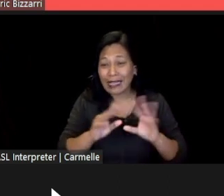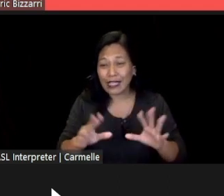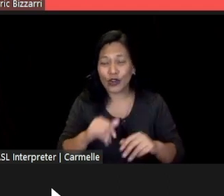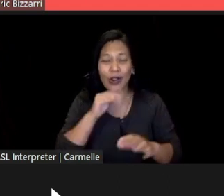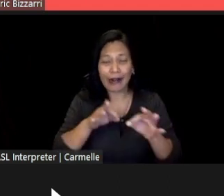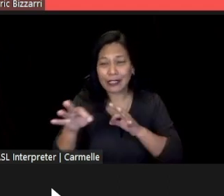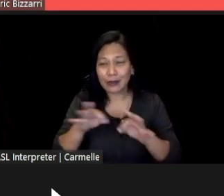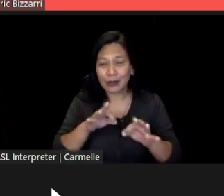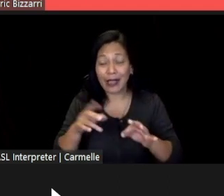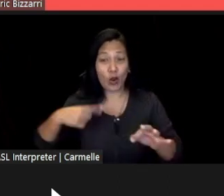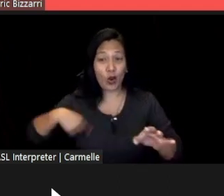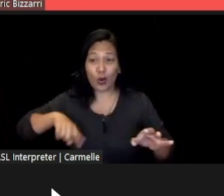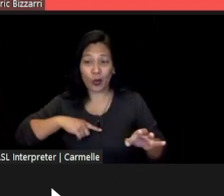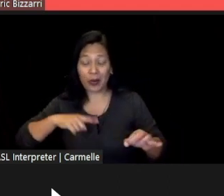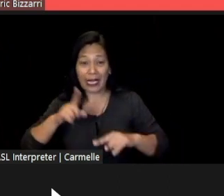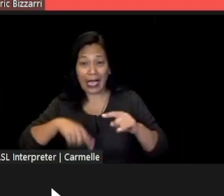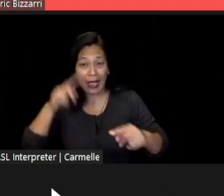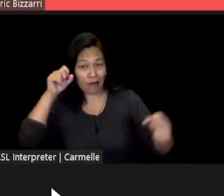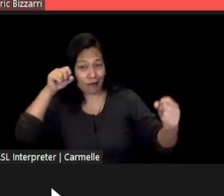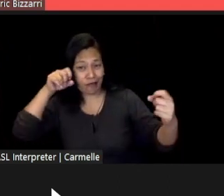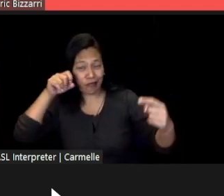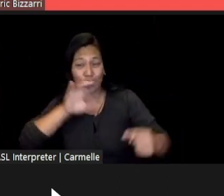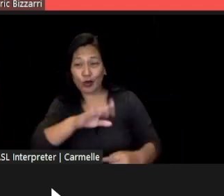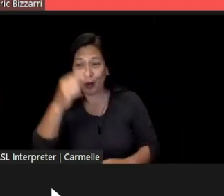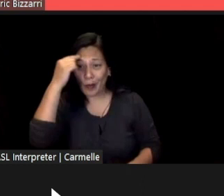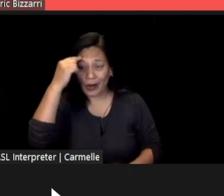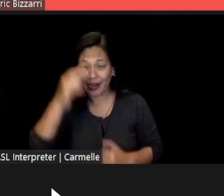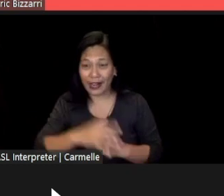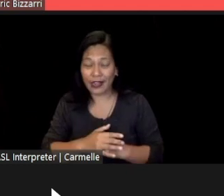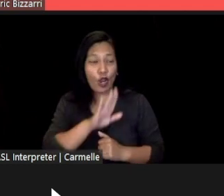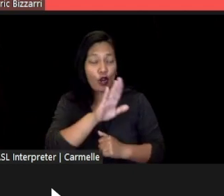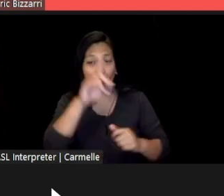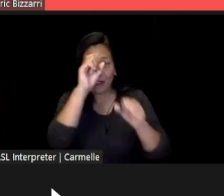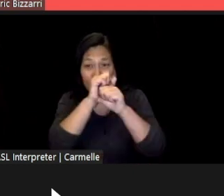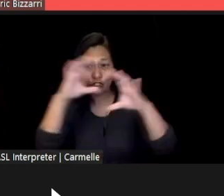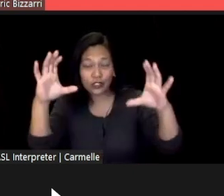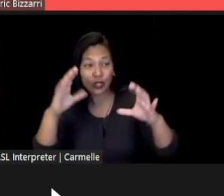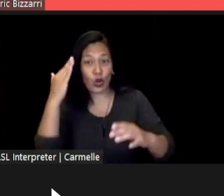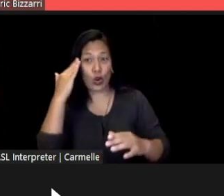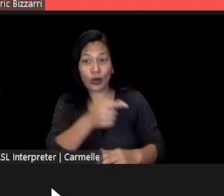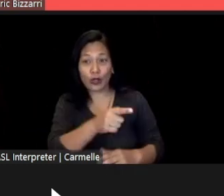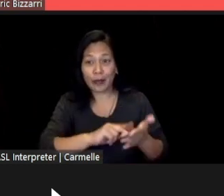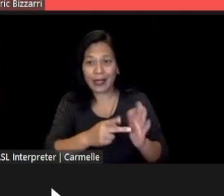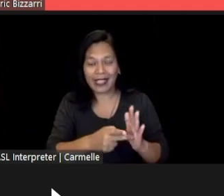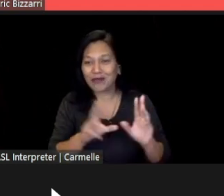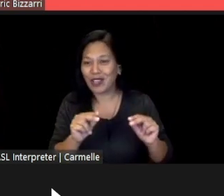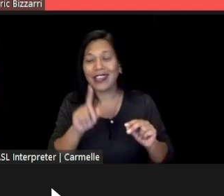We can't see inside your head, you know, your vision, your genius. And so it needs to be put on paper.